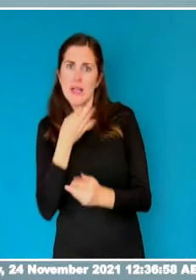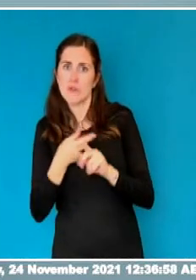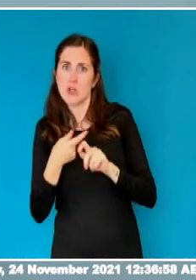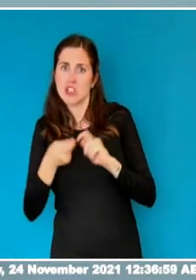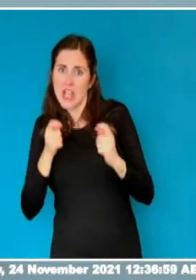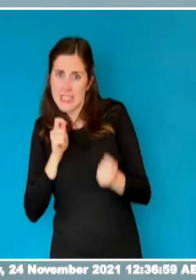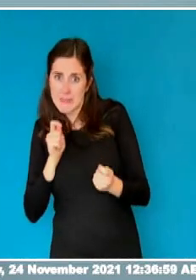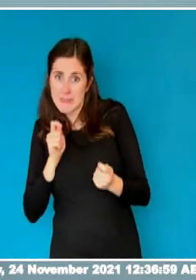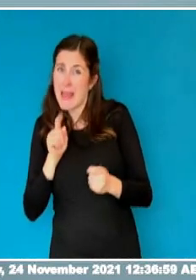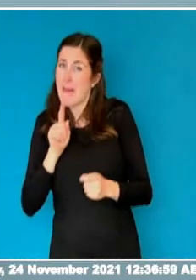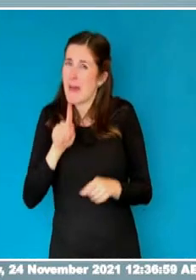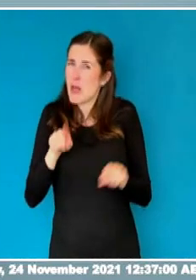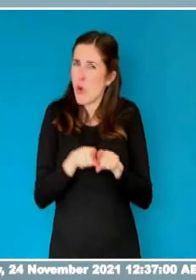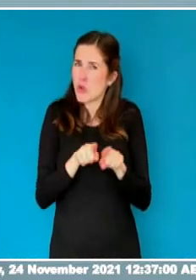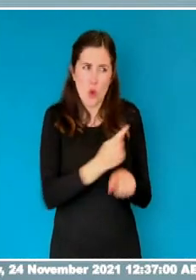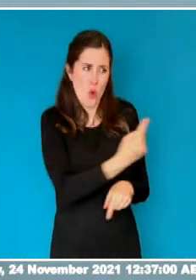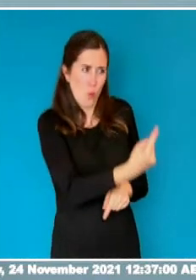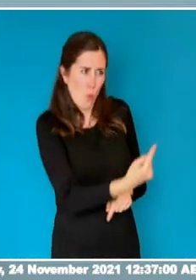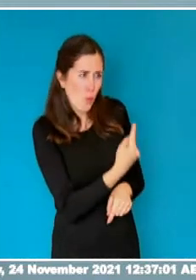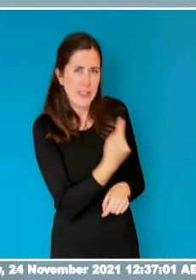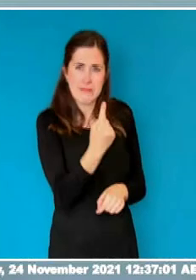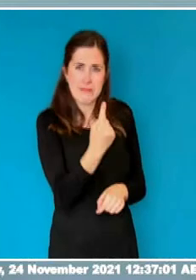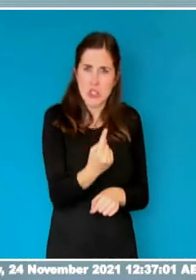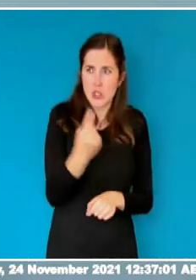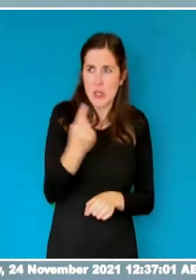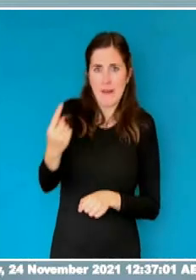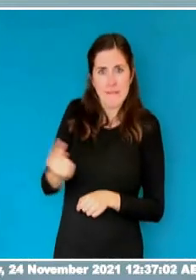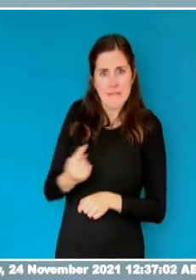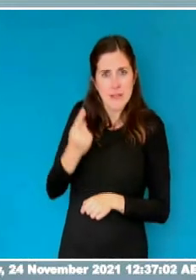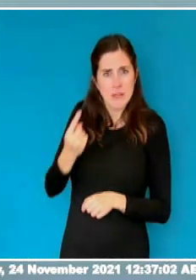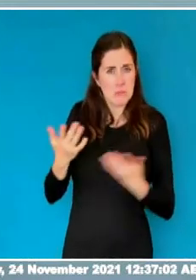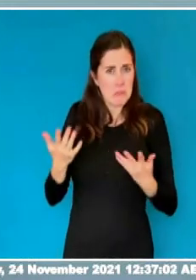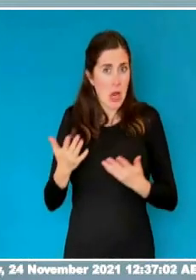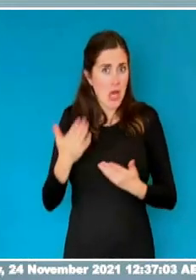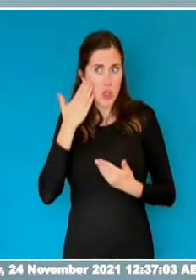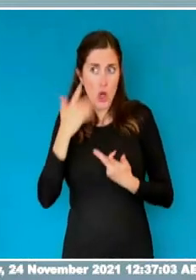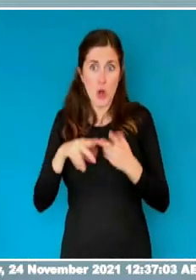how we then have some line of sight or visibility and whether that is effective. I think that's a gap at the moment.